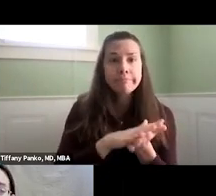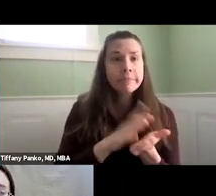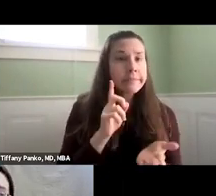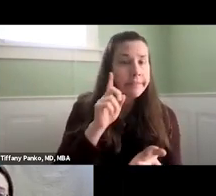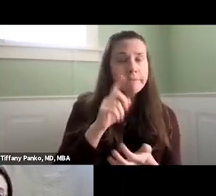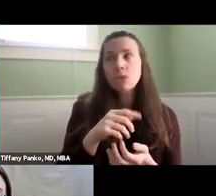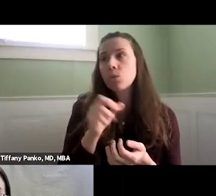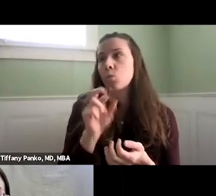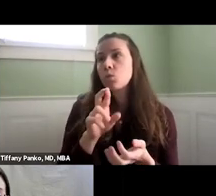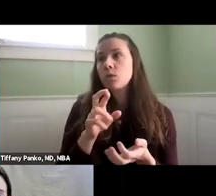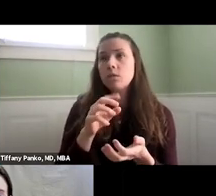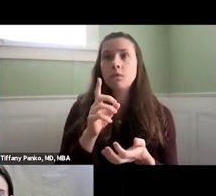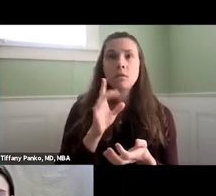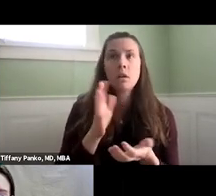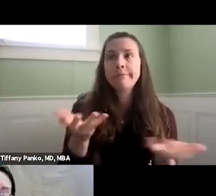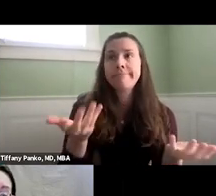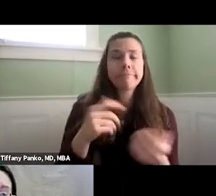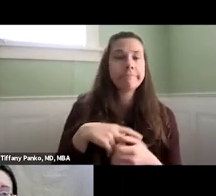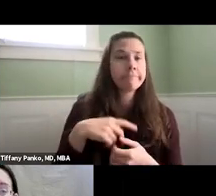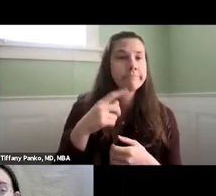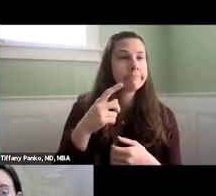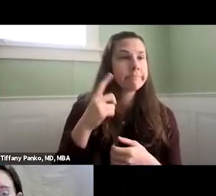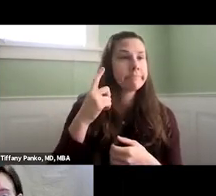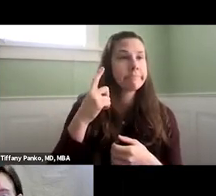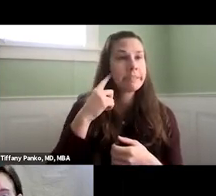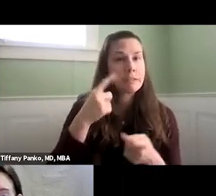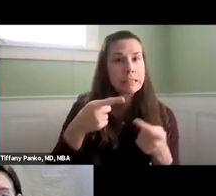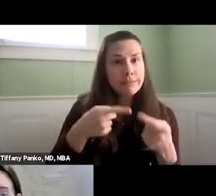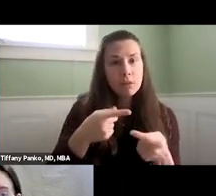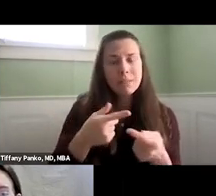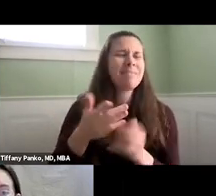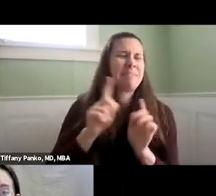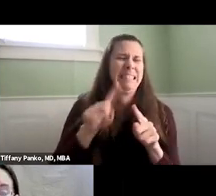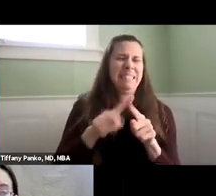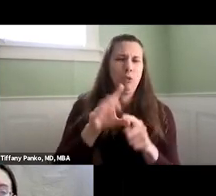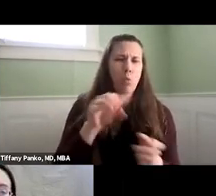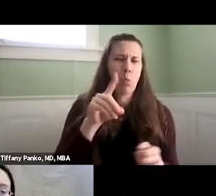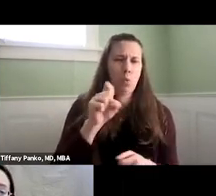So whether deaf patients are labelled as being deaf whether that is noted in their charts.